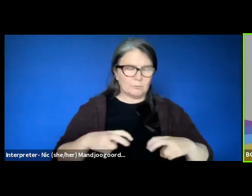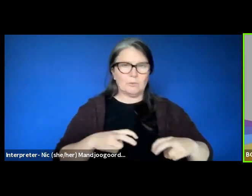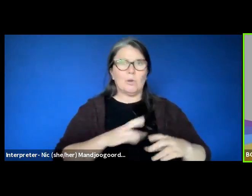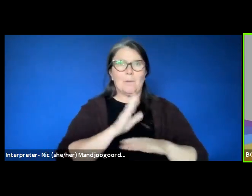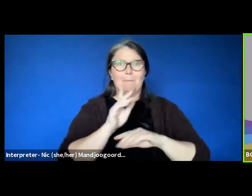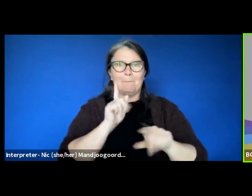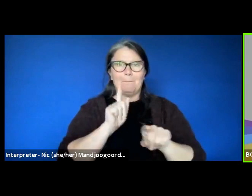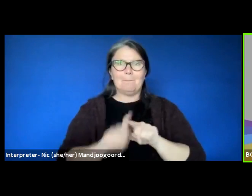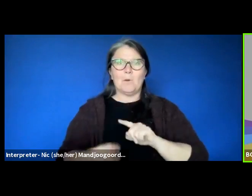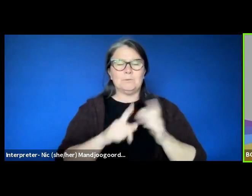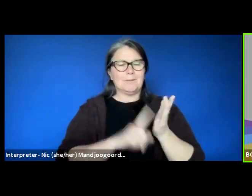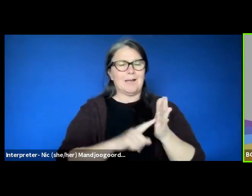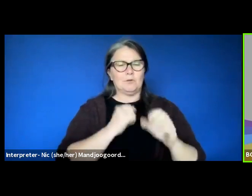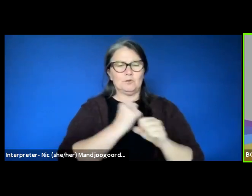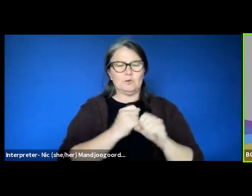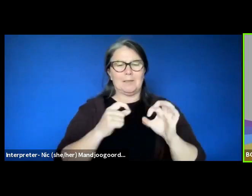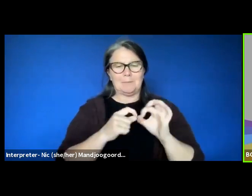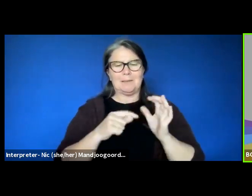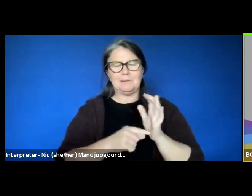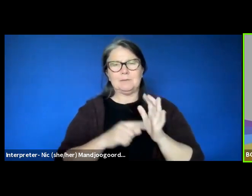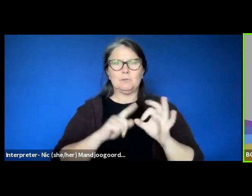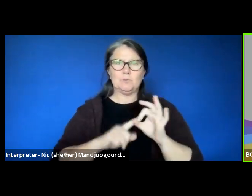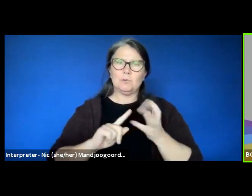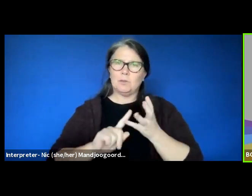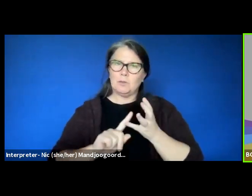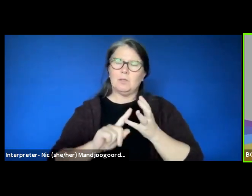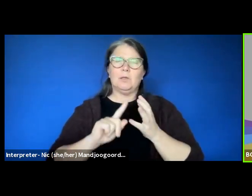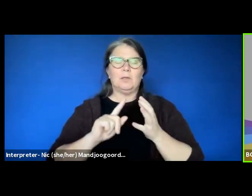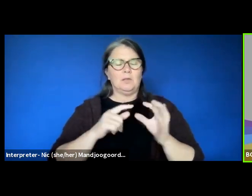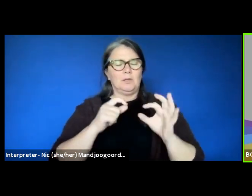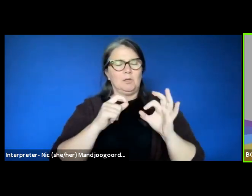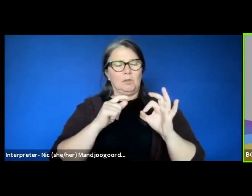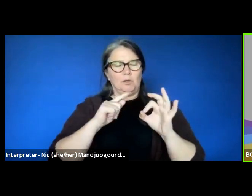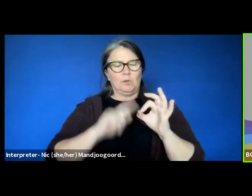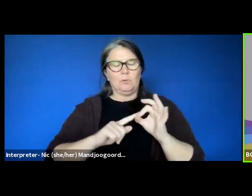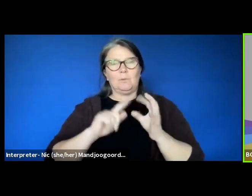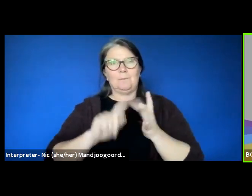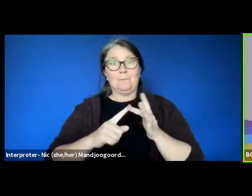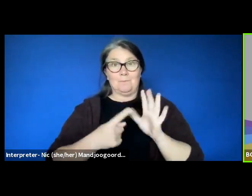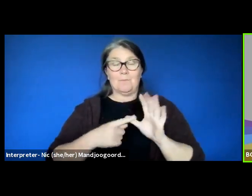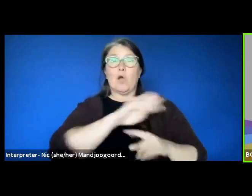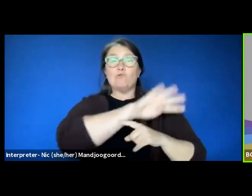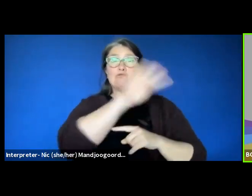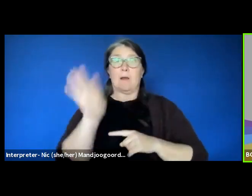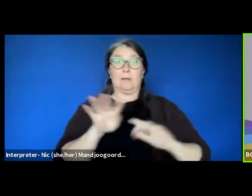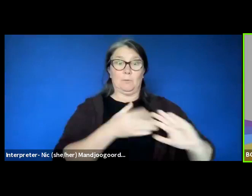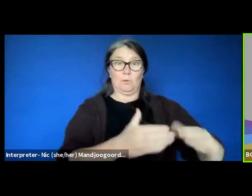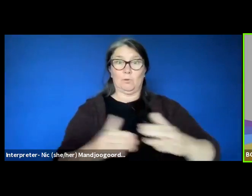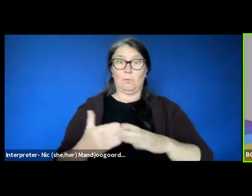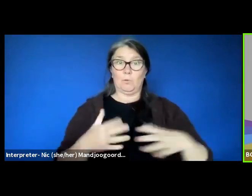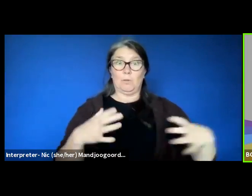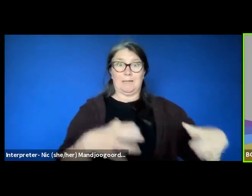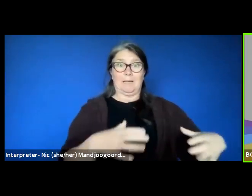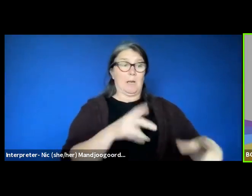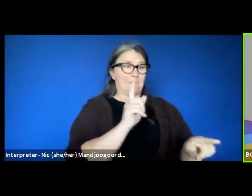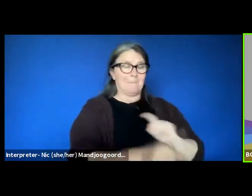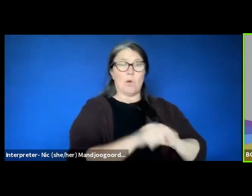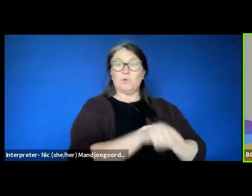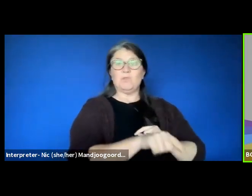showed that currently most that currently. Most LGBT Q i. lus employees who don't lus employees who don't come out in their first year at work. likely